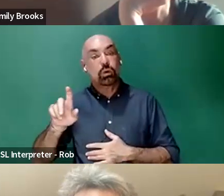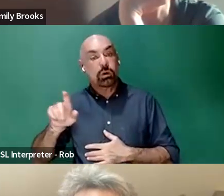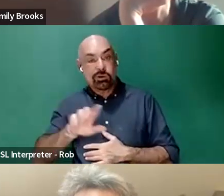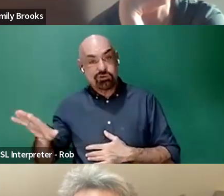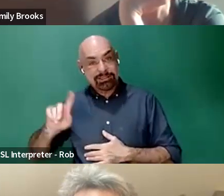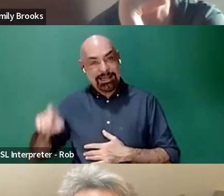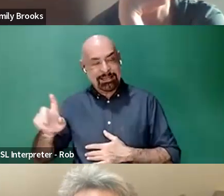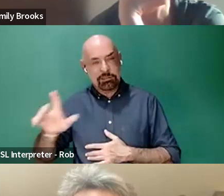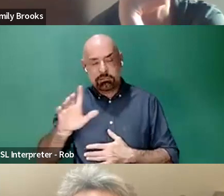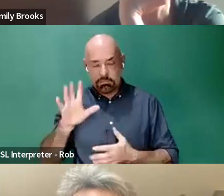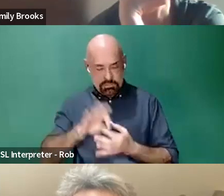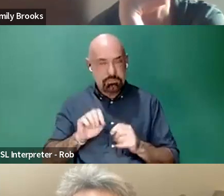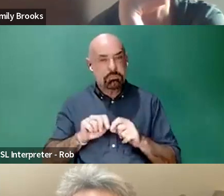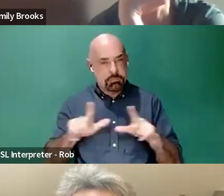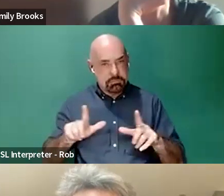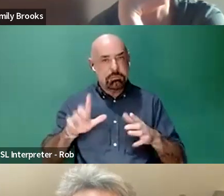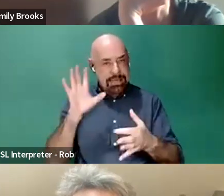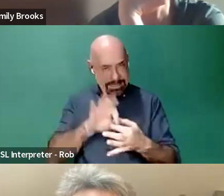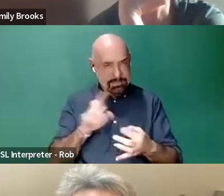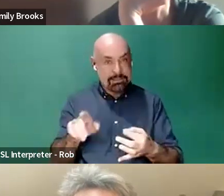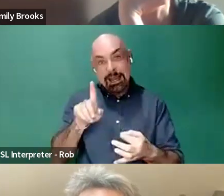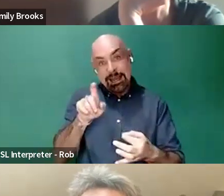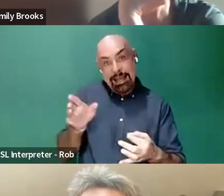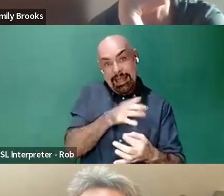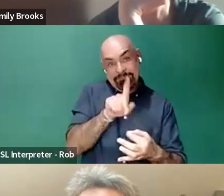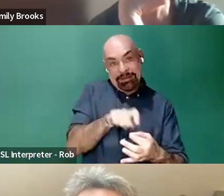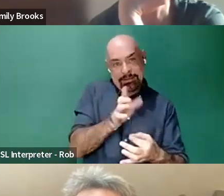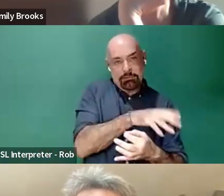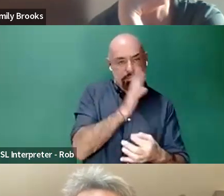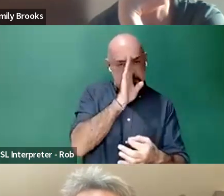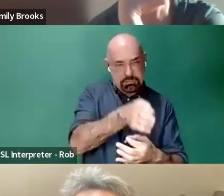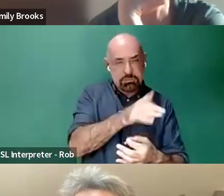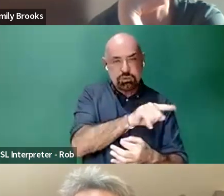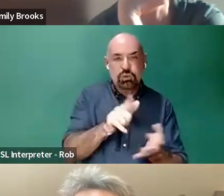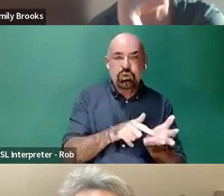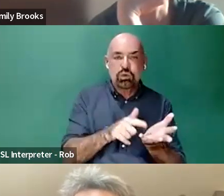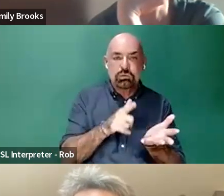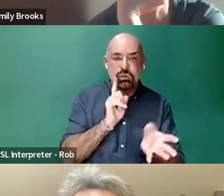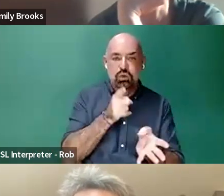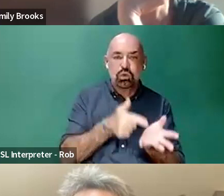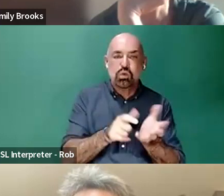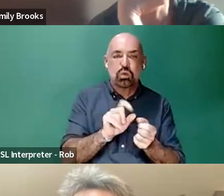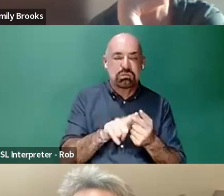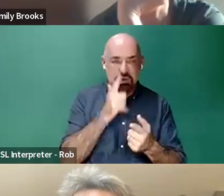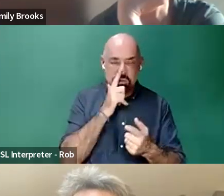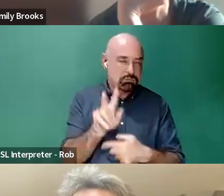or even if you left click it, it should take you straight to YouTube. The option should come up and you should be able to use them.